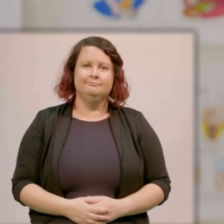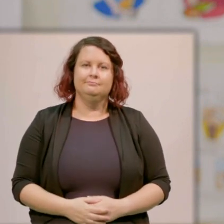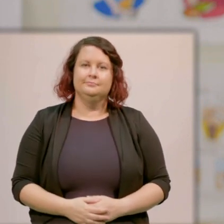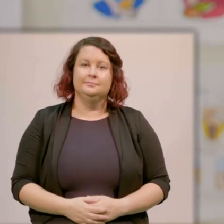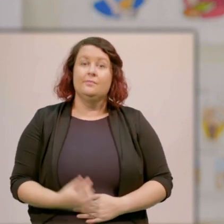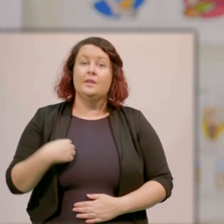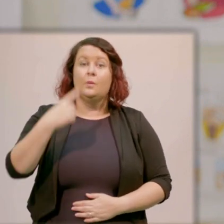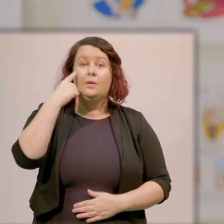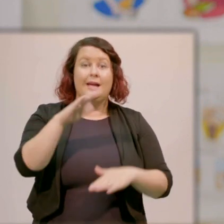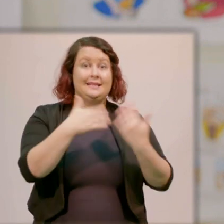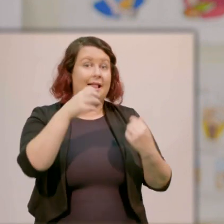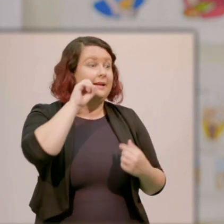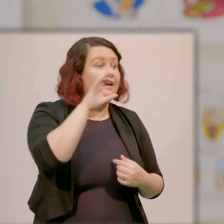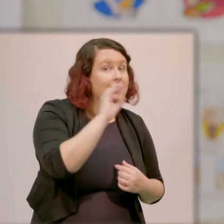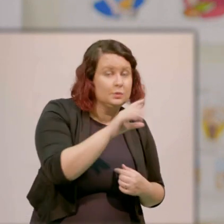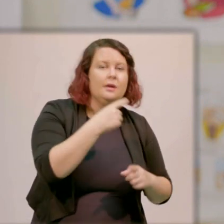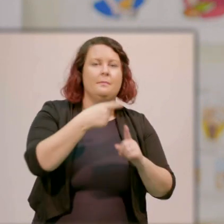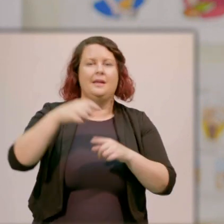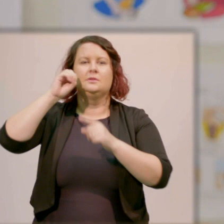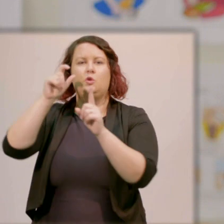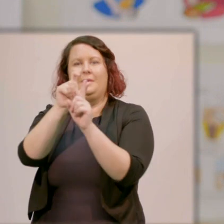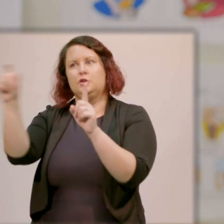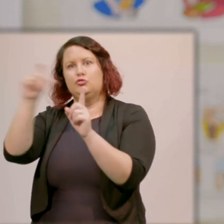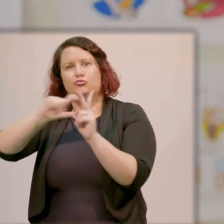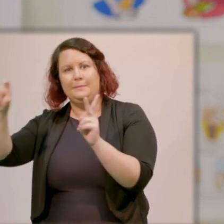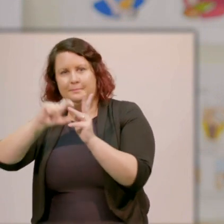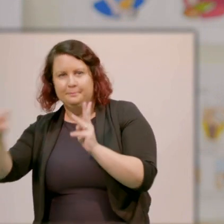To do this, we are going to look at daily cartoons and comic strips.